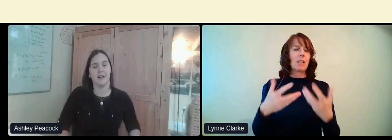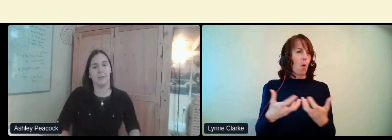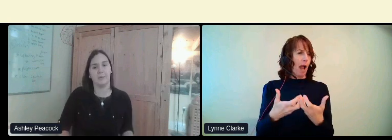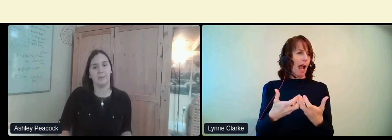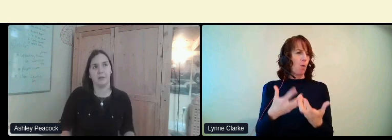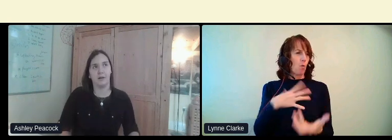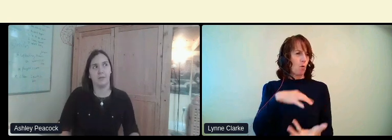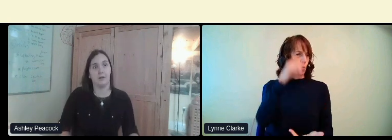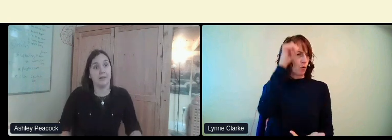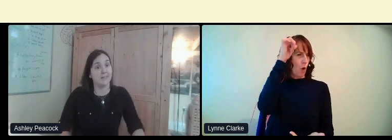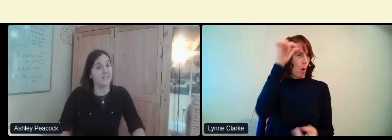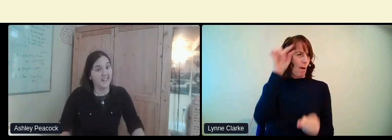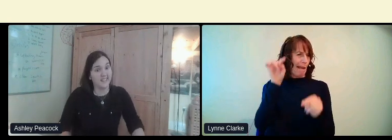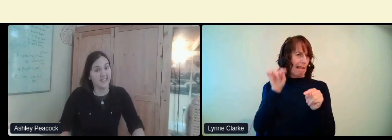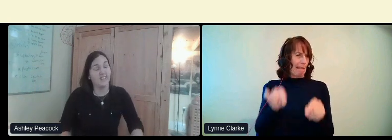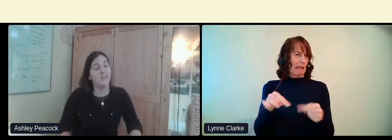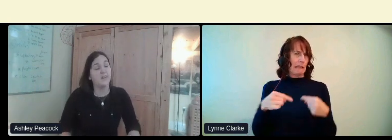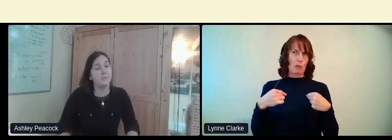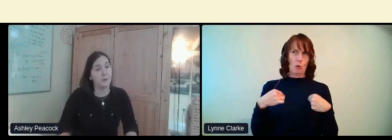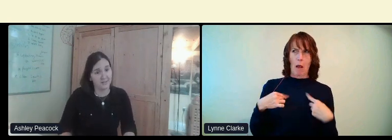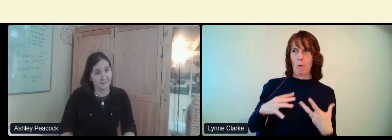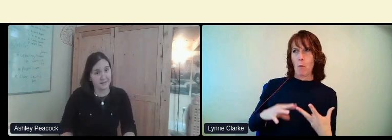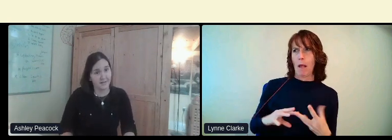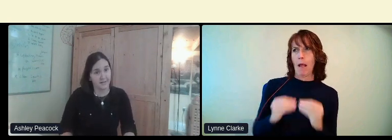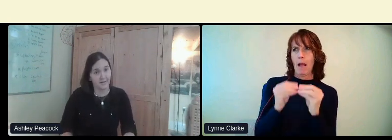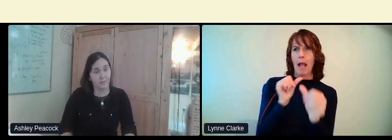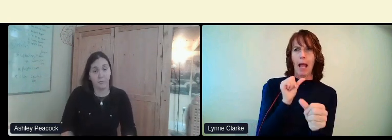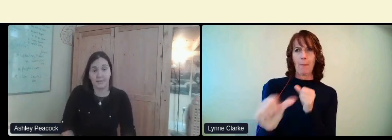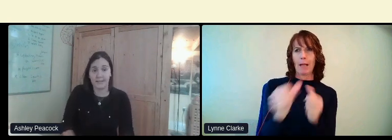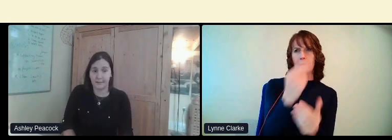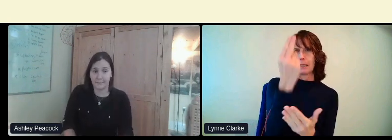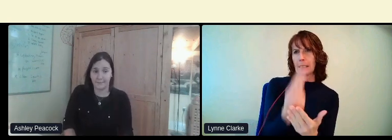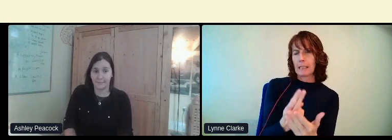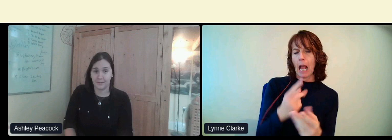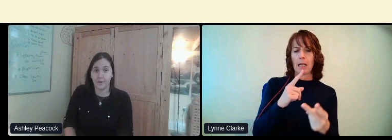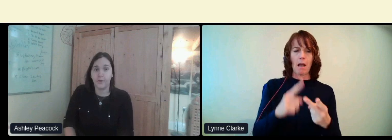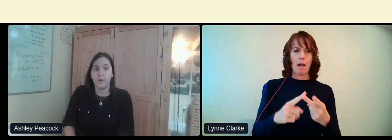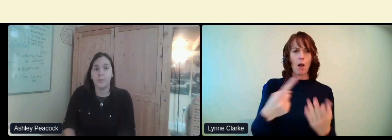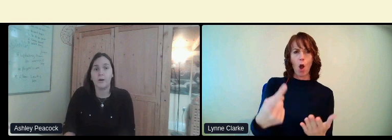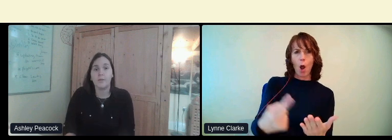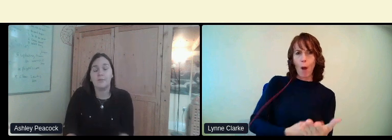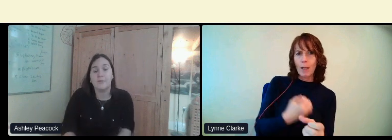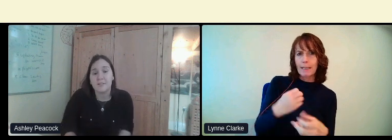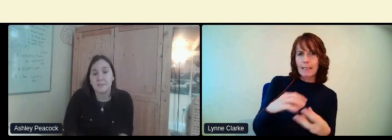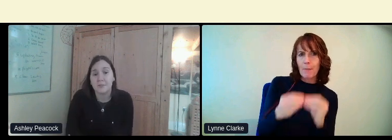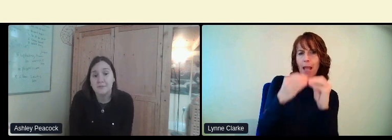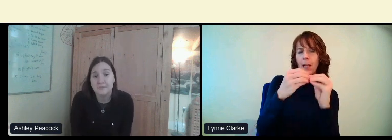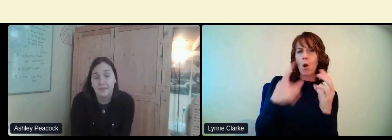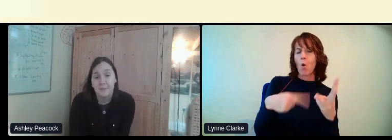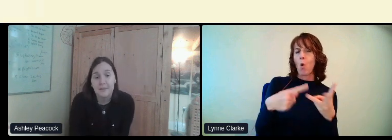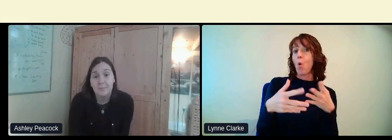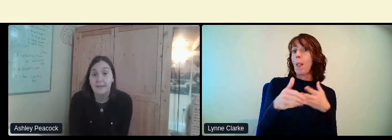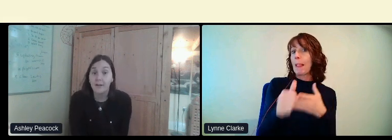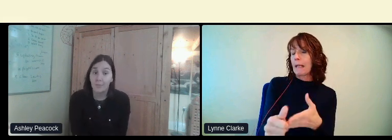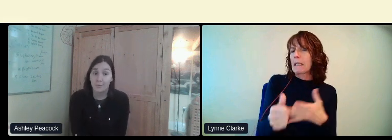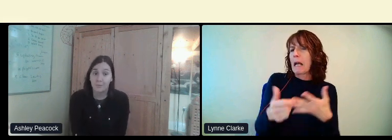help me become a better designer, policy maker or leader? Well first of all it means being humble,